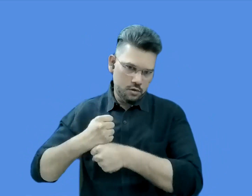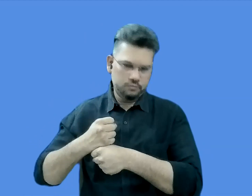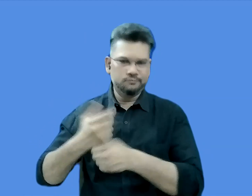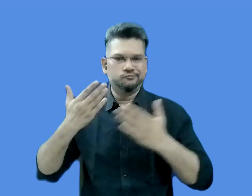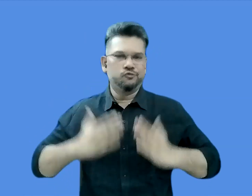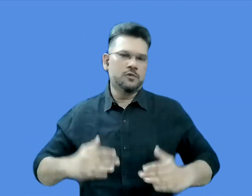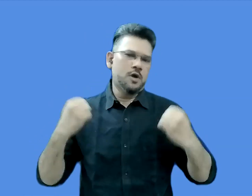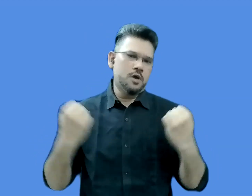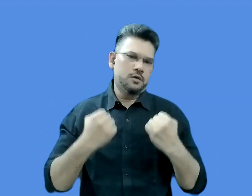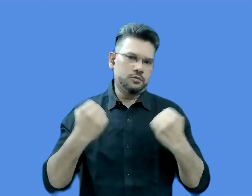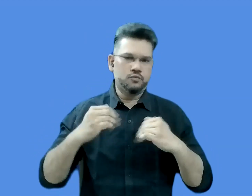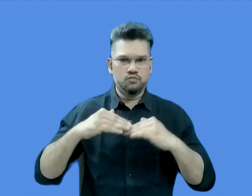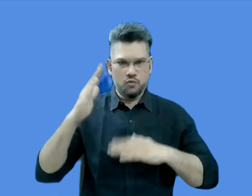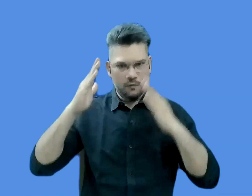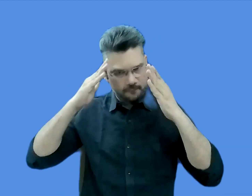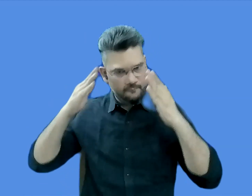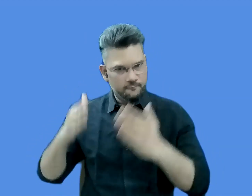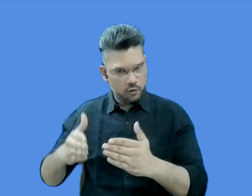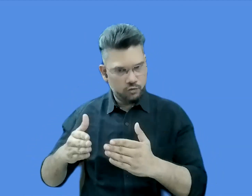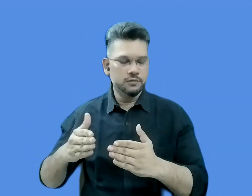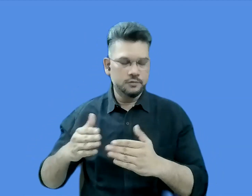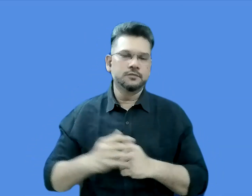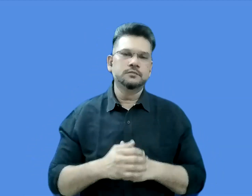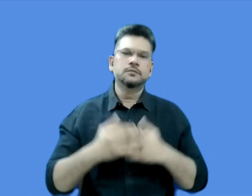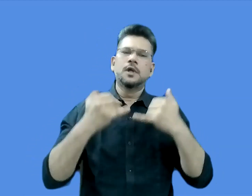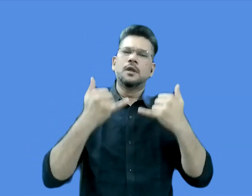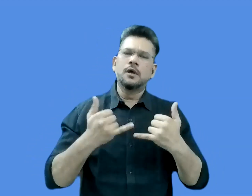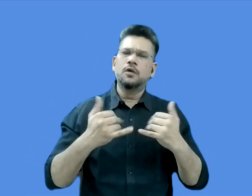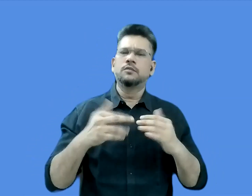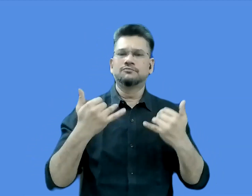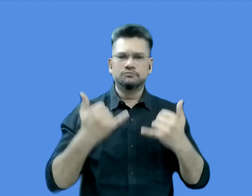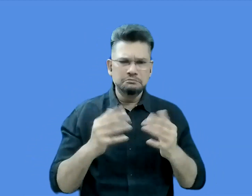my name is Ahmed, foe